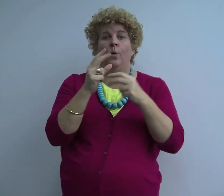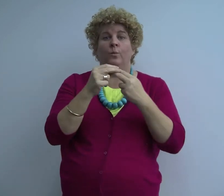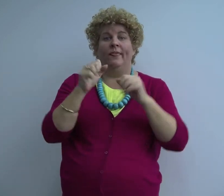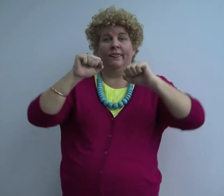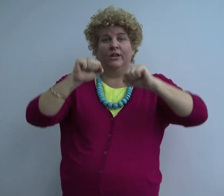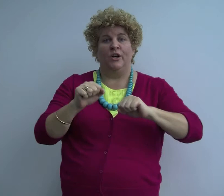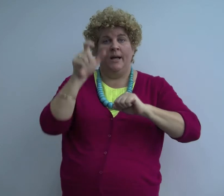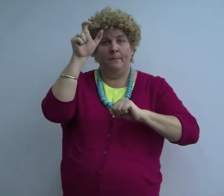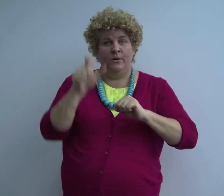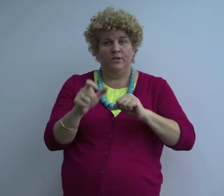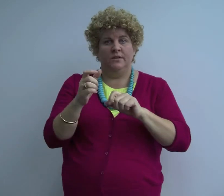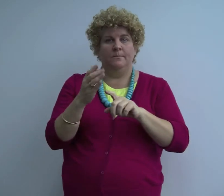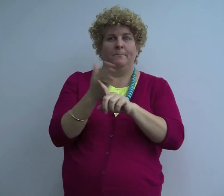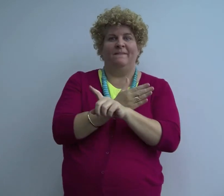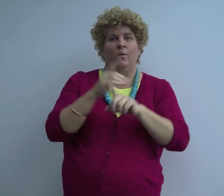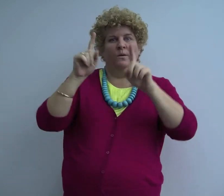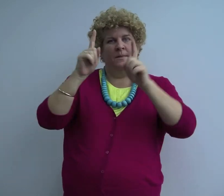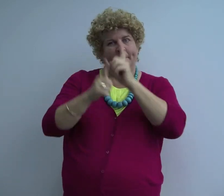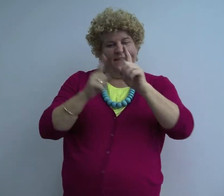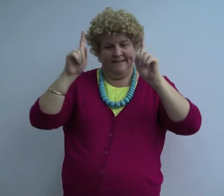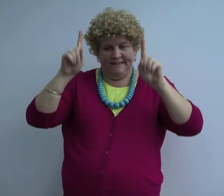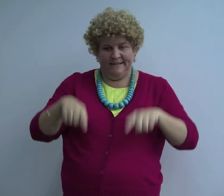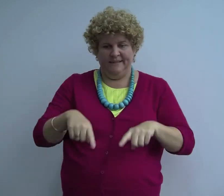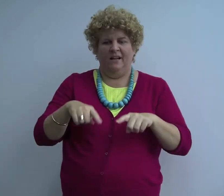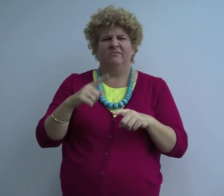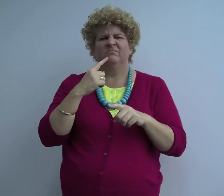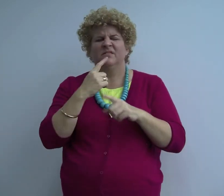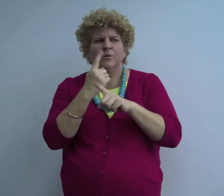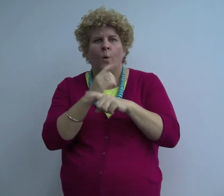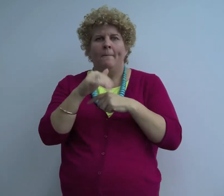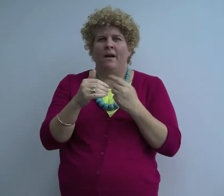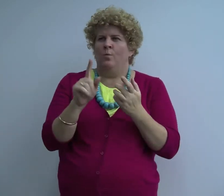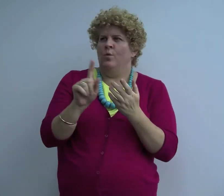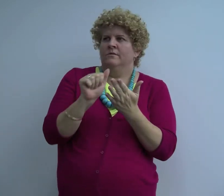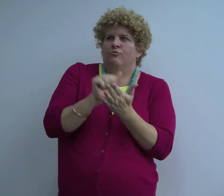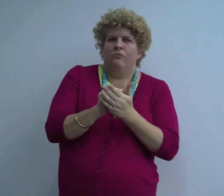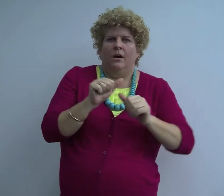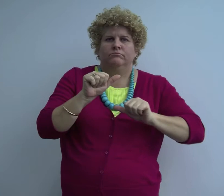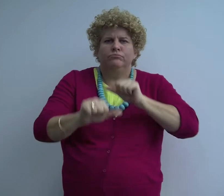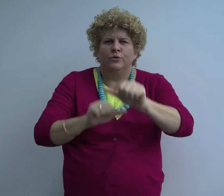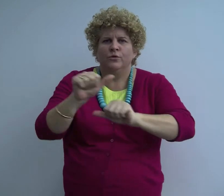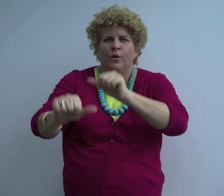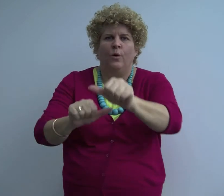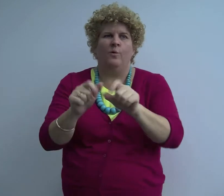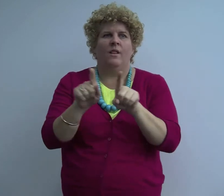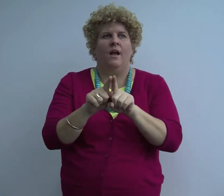Firstly, you can talk to the chairperson of the meeting before the meeting starts and discuss with them what the right procedure is